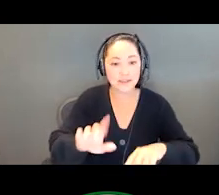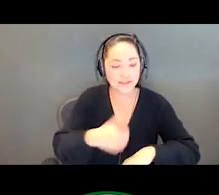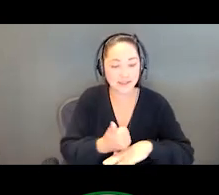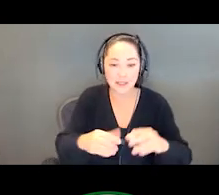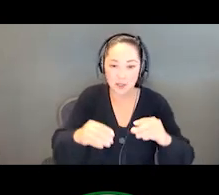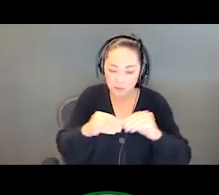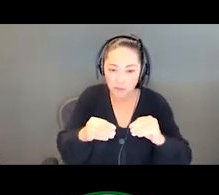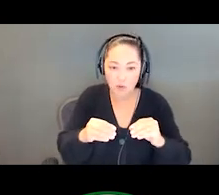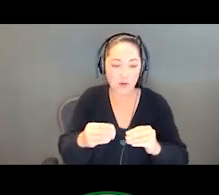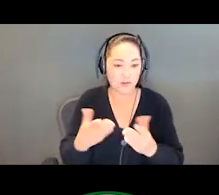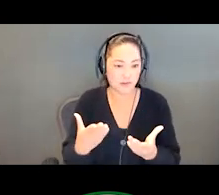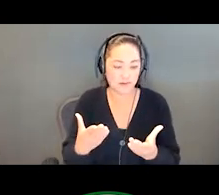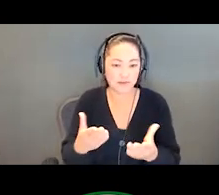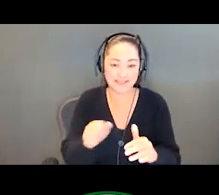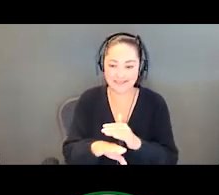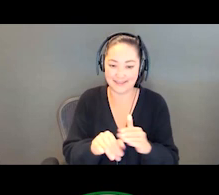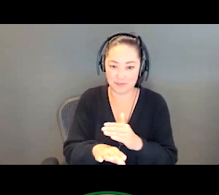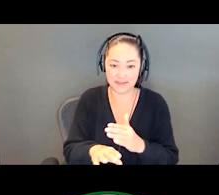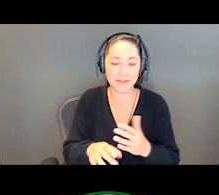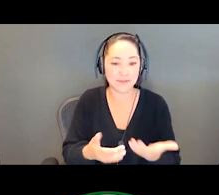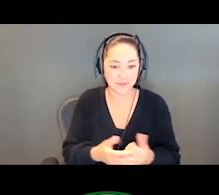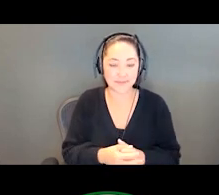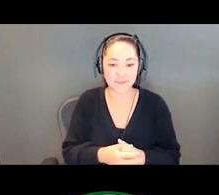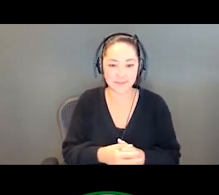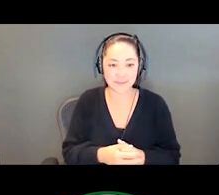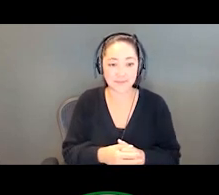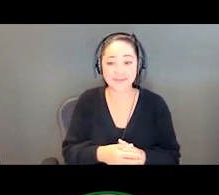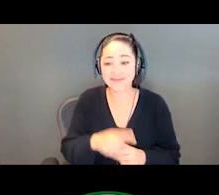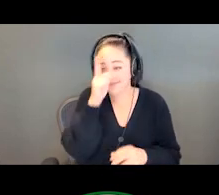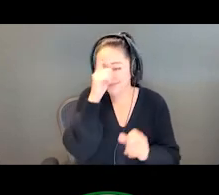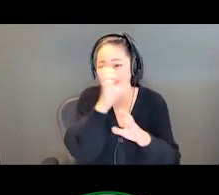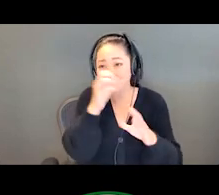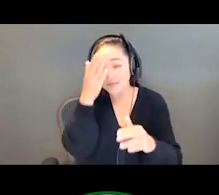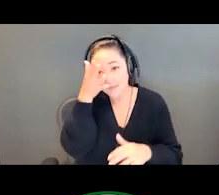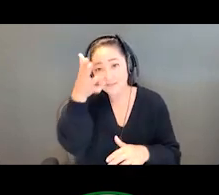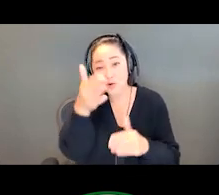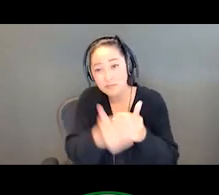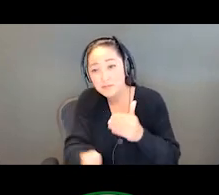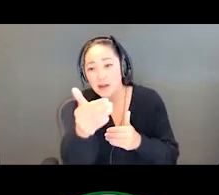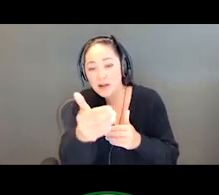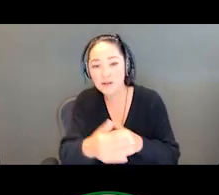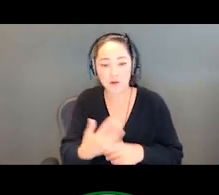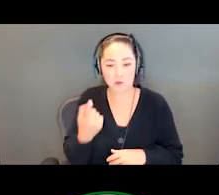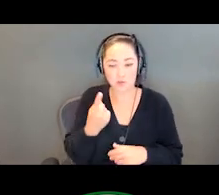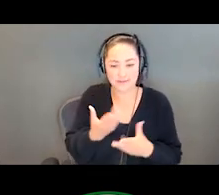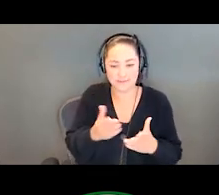In envisioning, envisioning this future. One crucial factor that can help us promote even